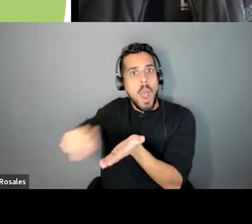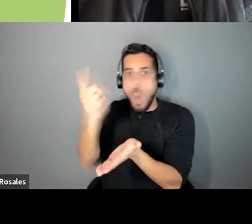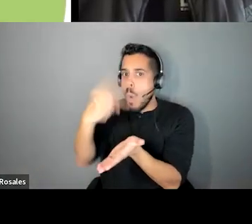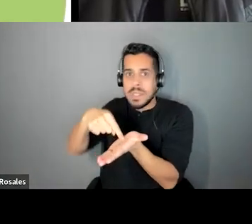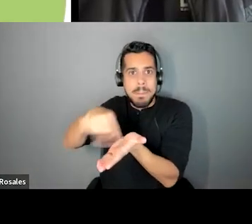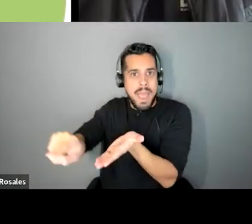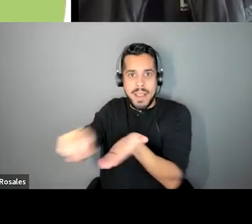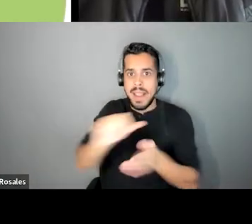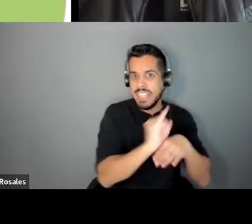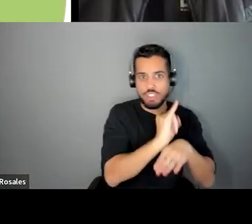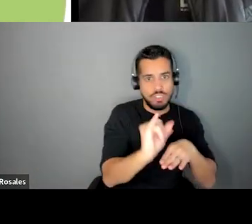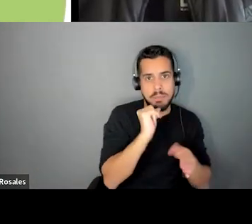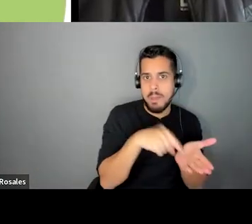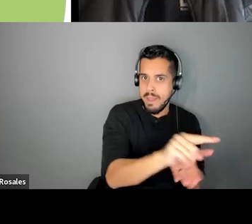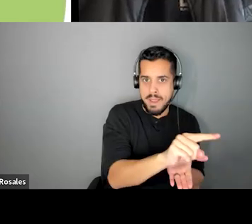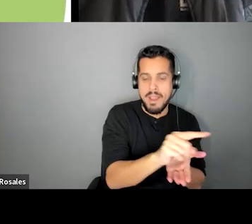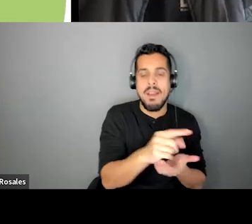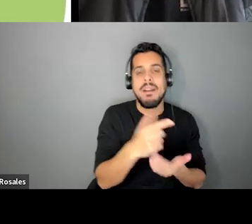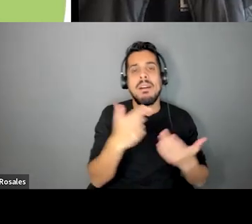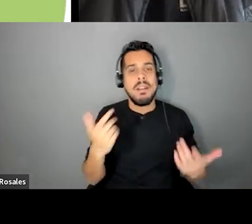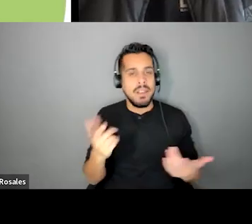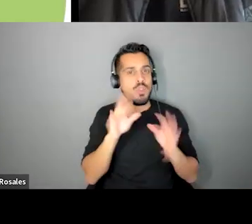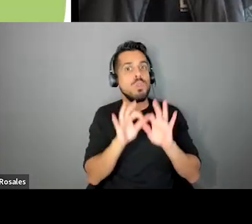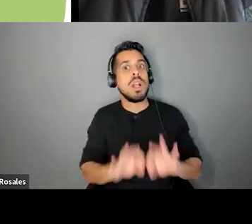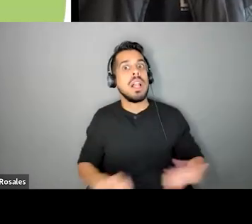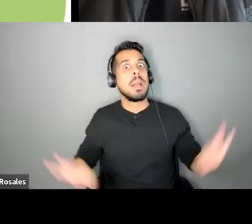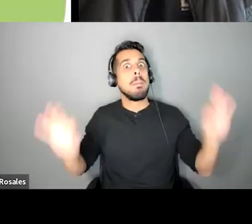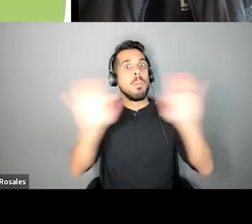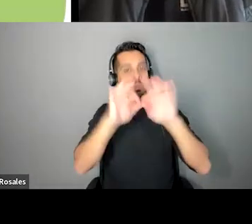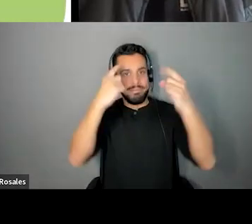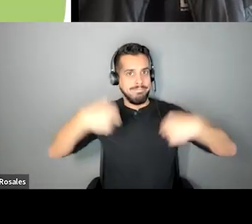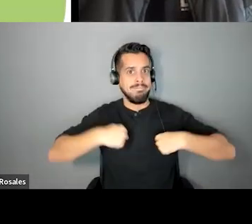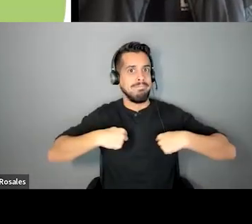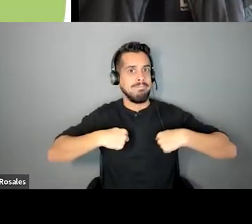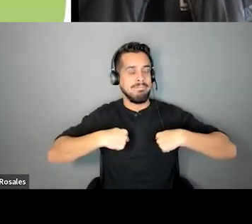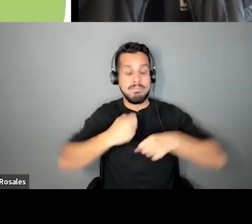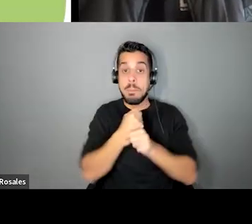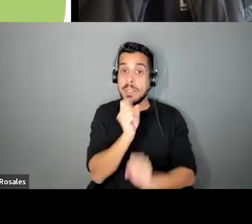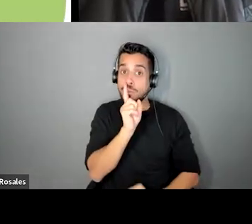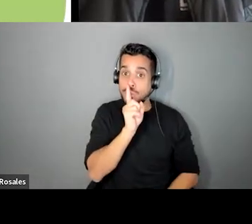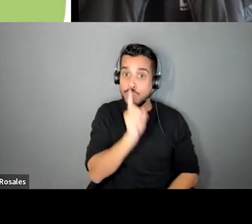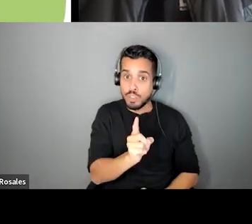So, um... so it's really important to me, um... to make sure that if individuals